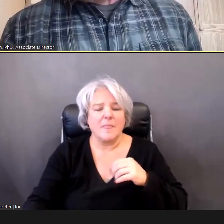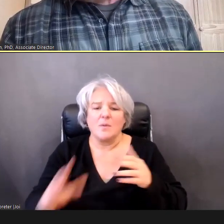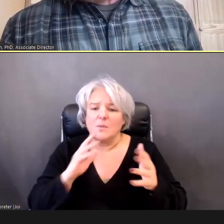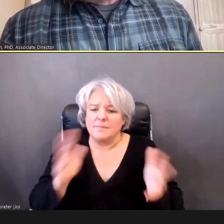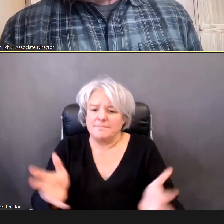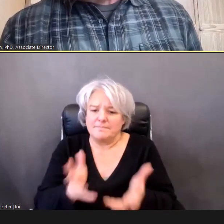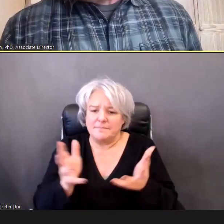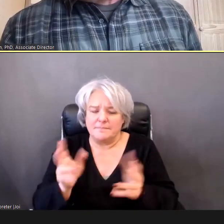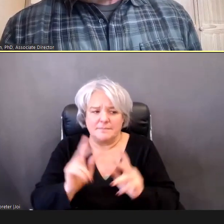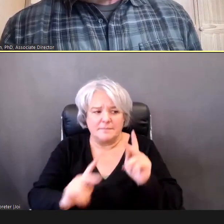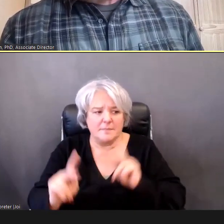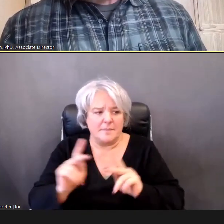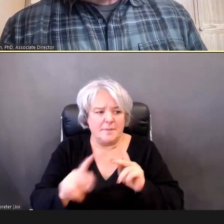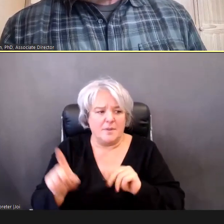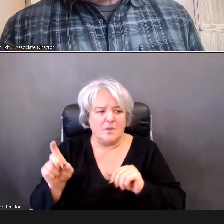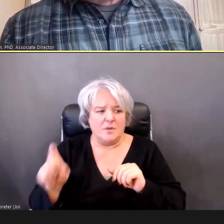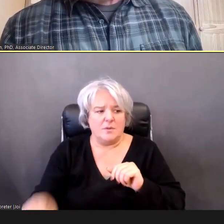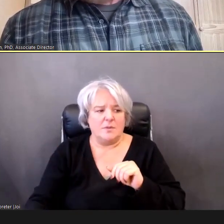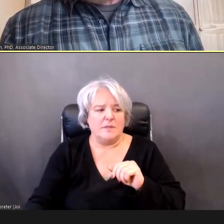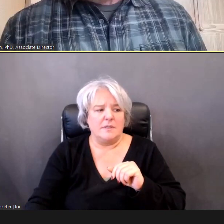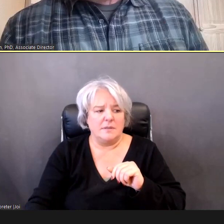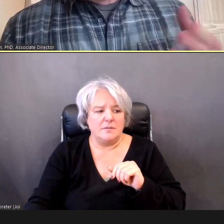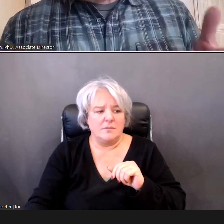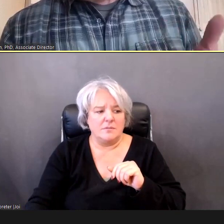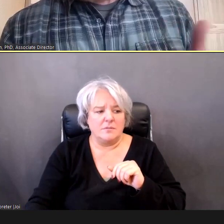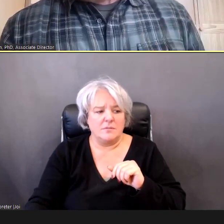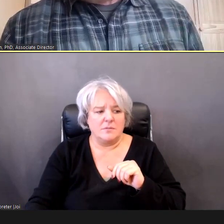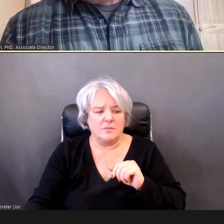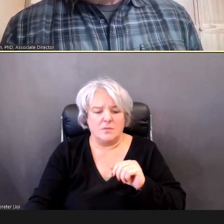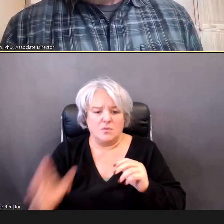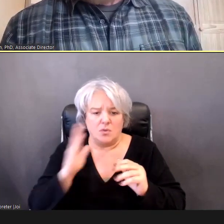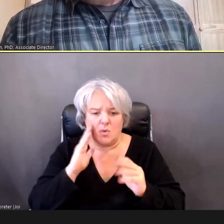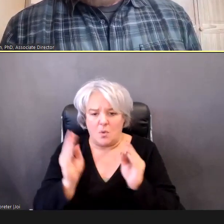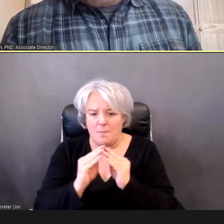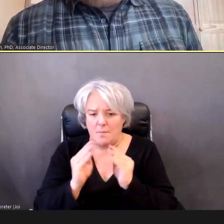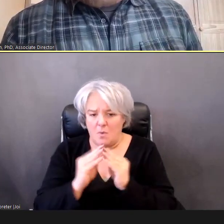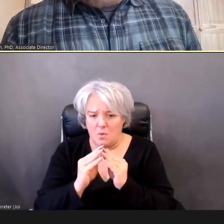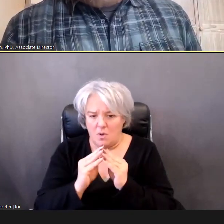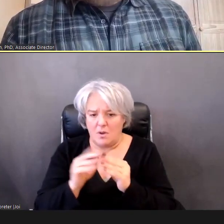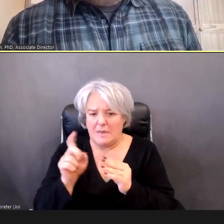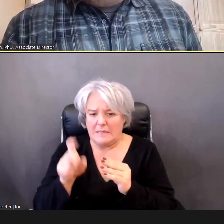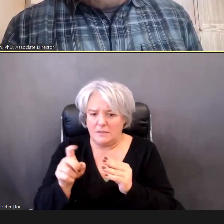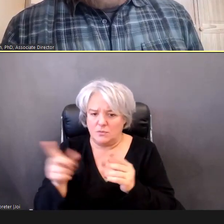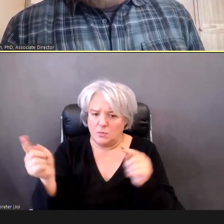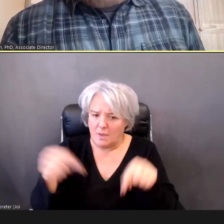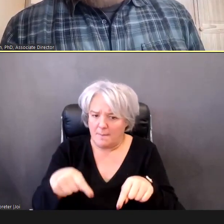you need uh who need to know more about